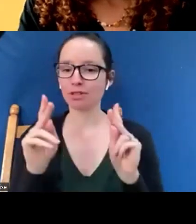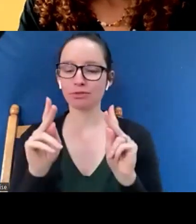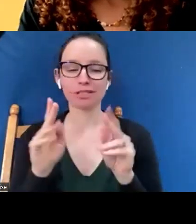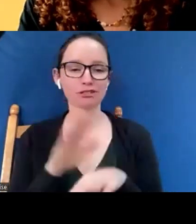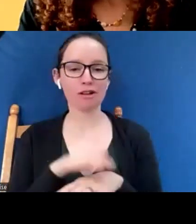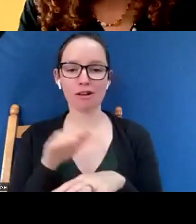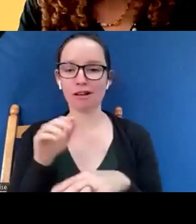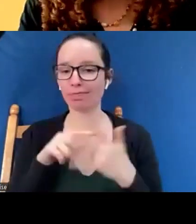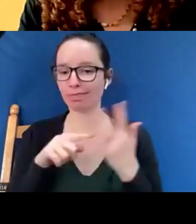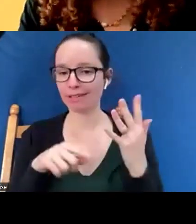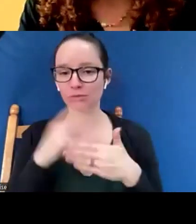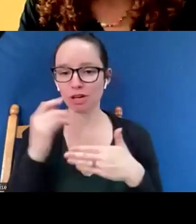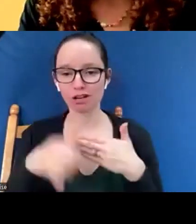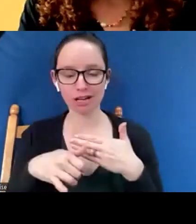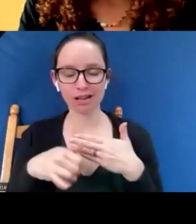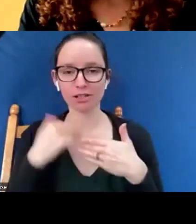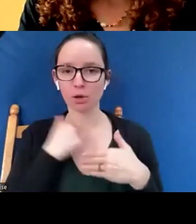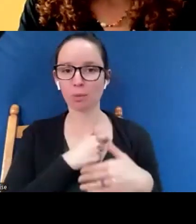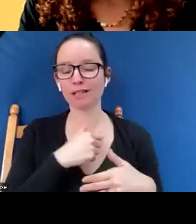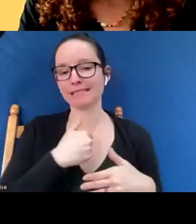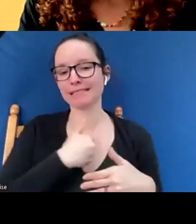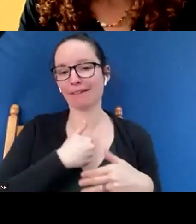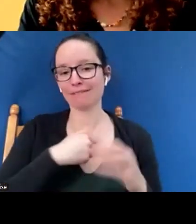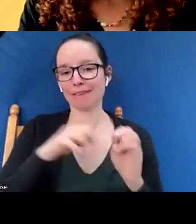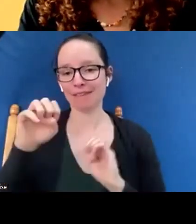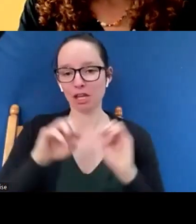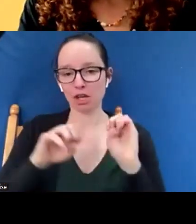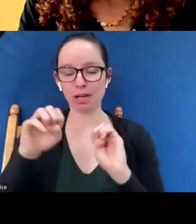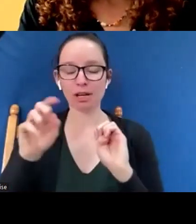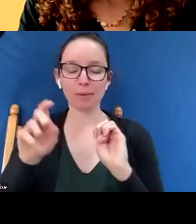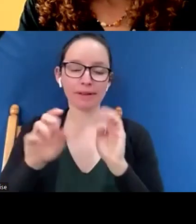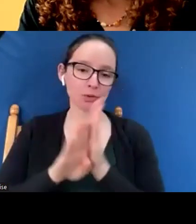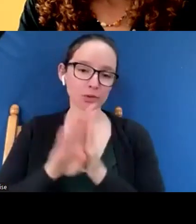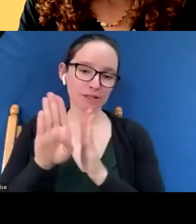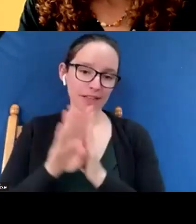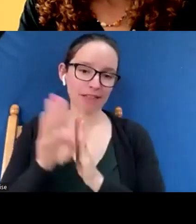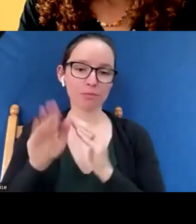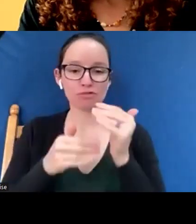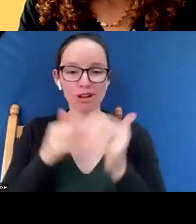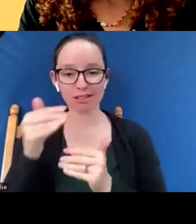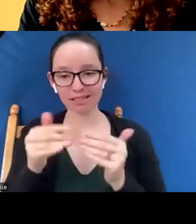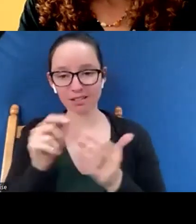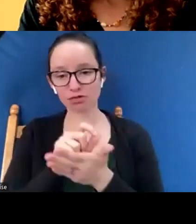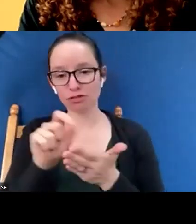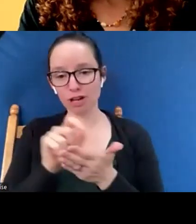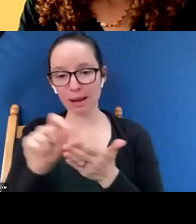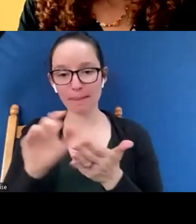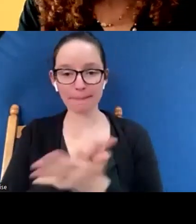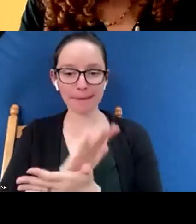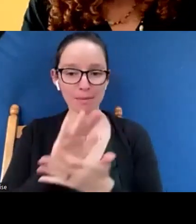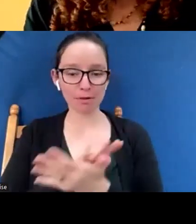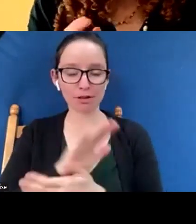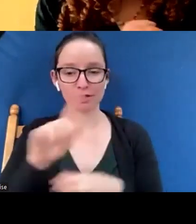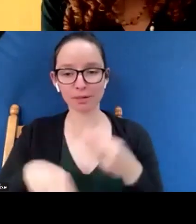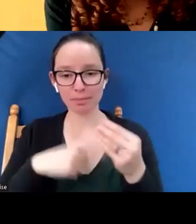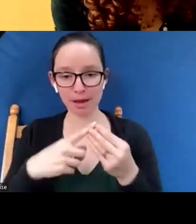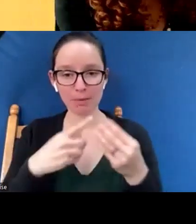So we're self evaluating and so we have to develop processes to write papers about the methods and the process in a way that